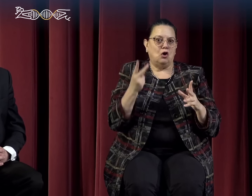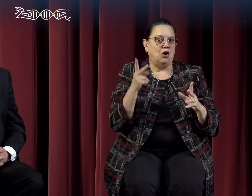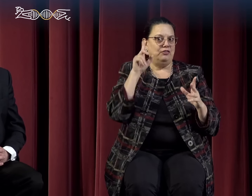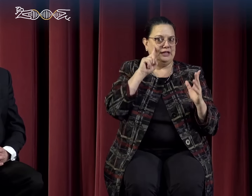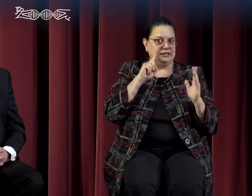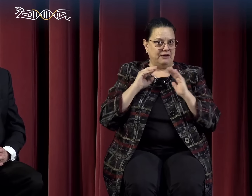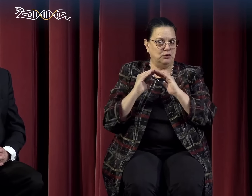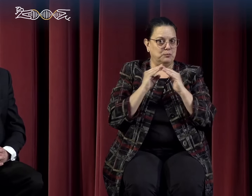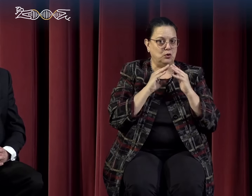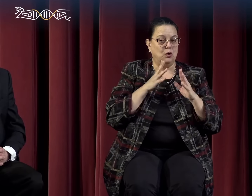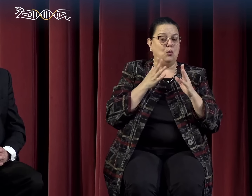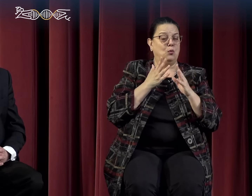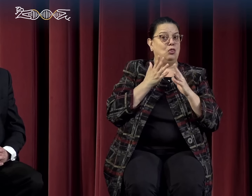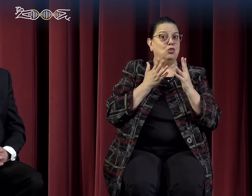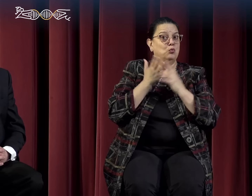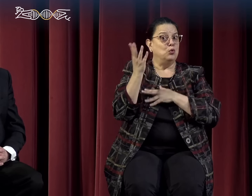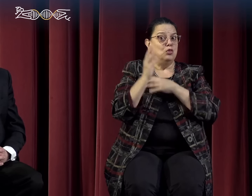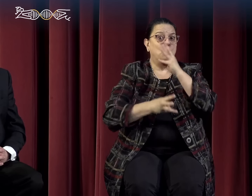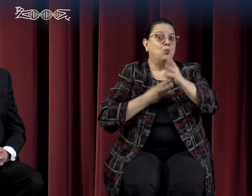that was not permitted.